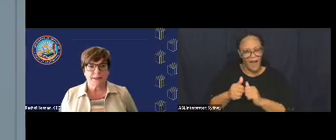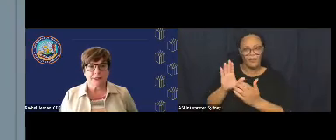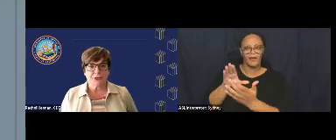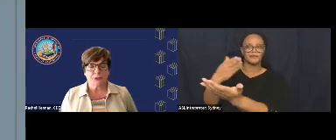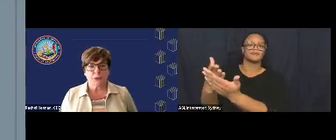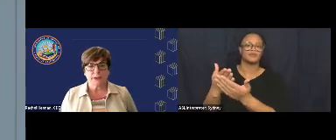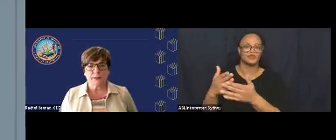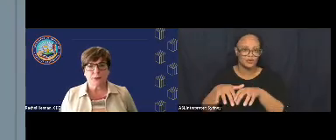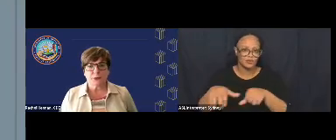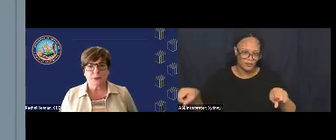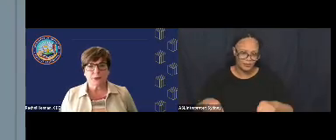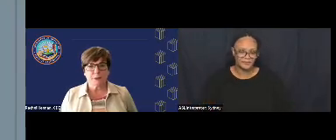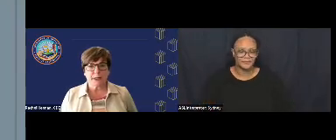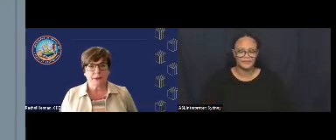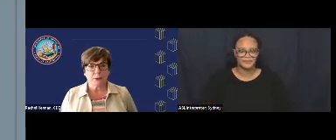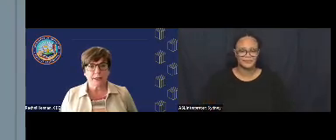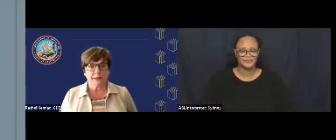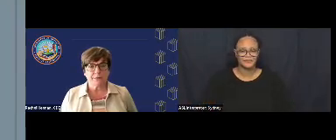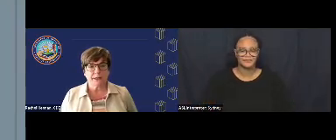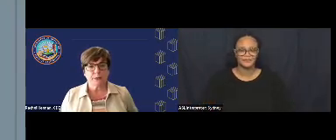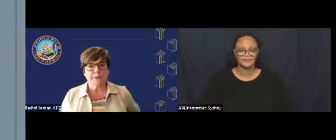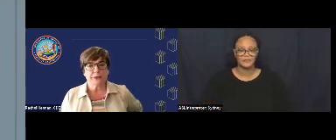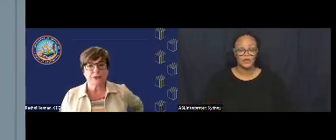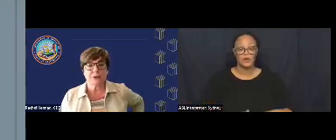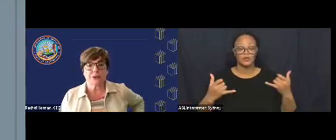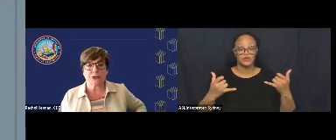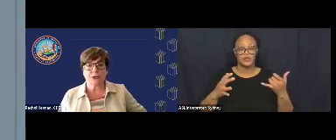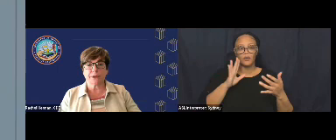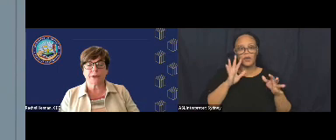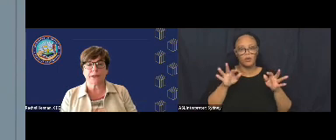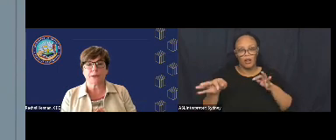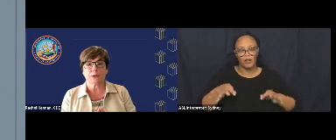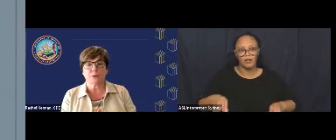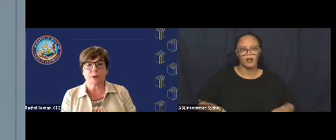In this session, we'll explore the newest pathways available for students to earn their high school